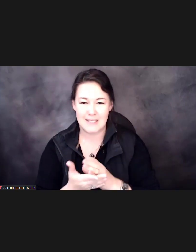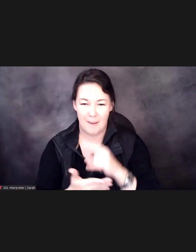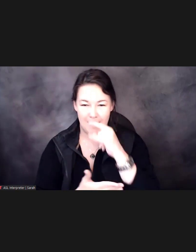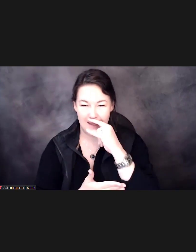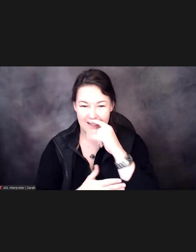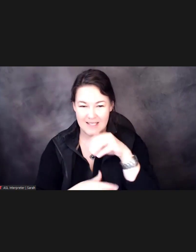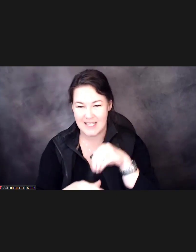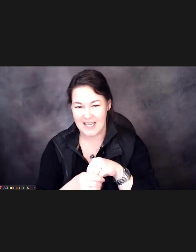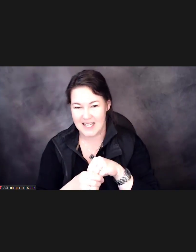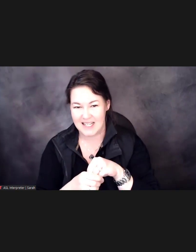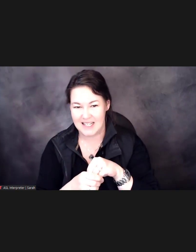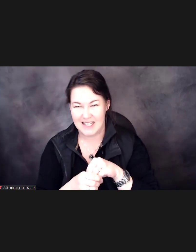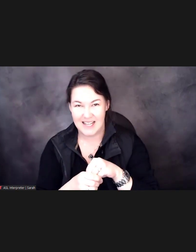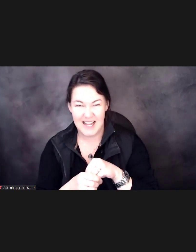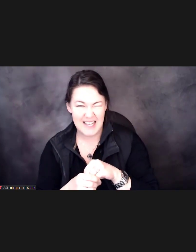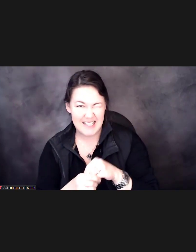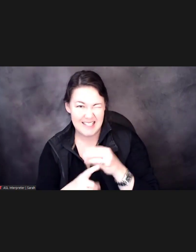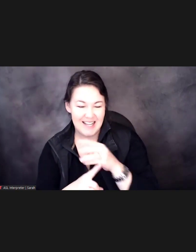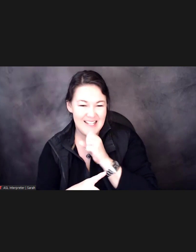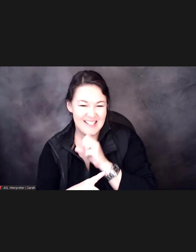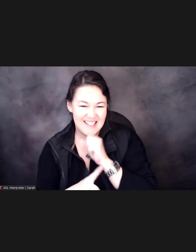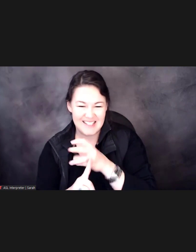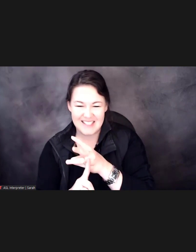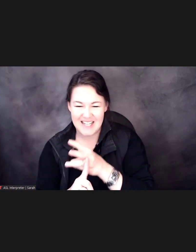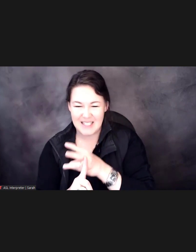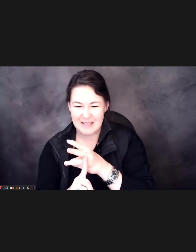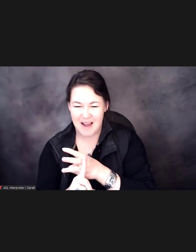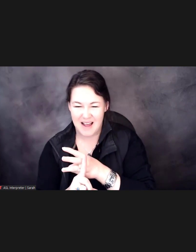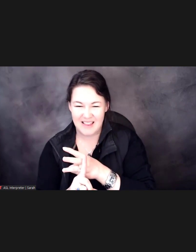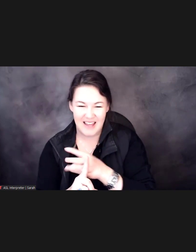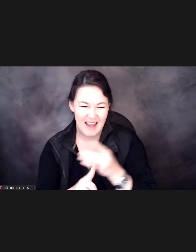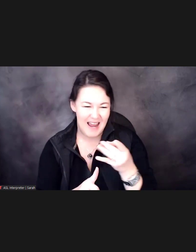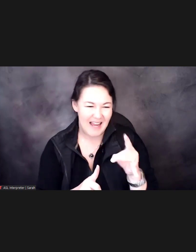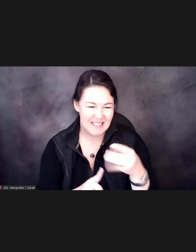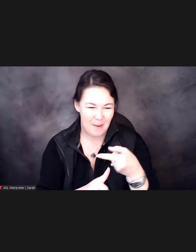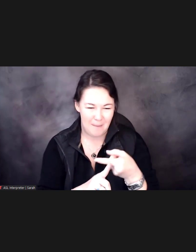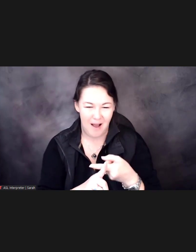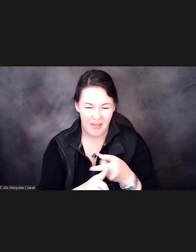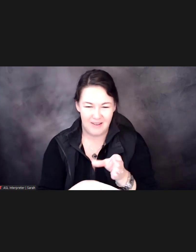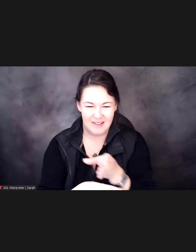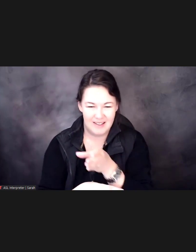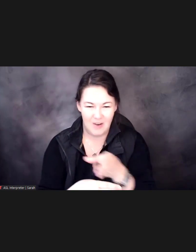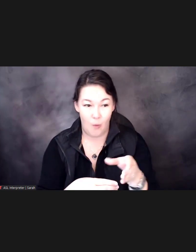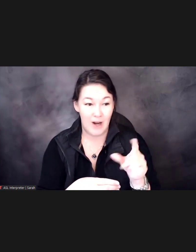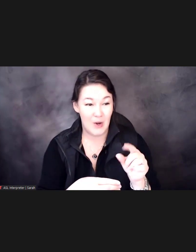some of those kids in that, you know, 6 months to to 18 months or